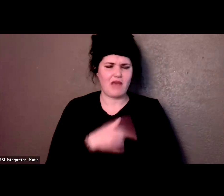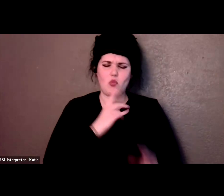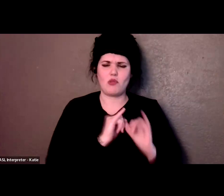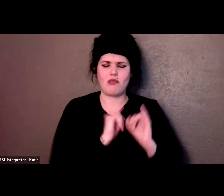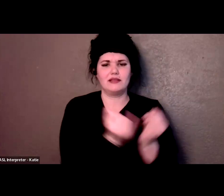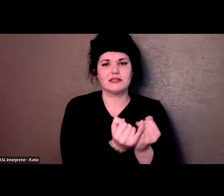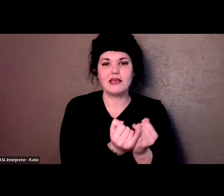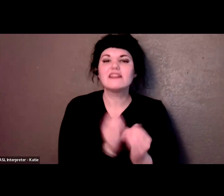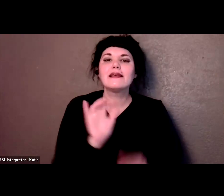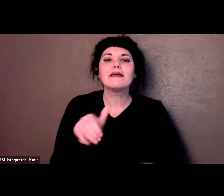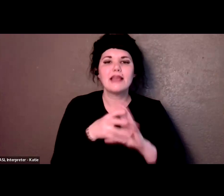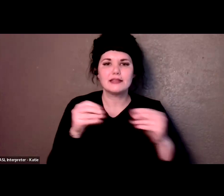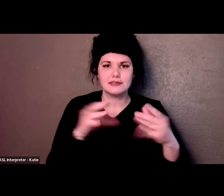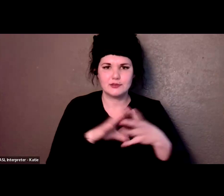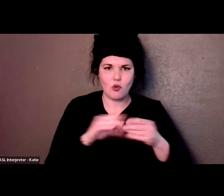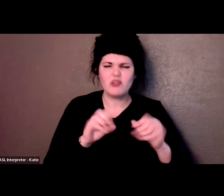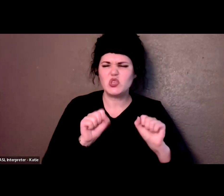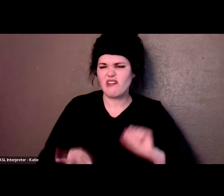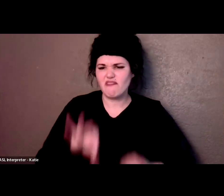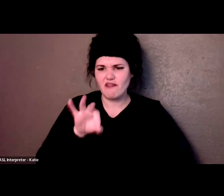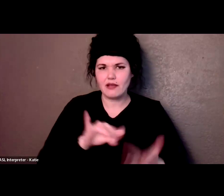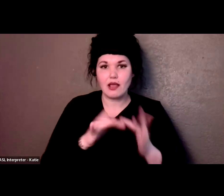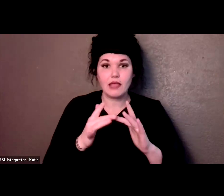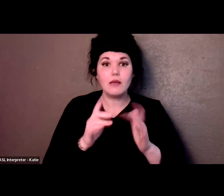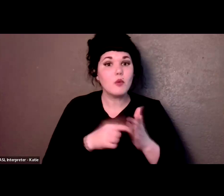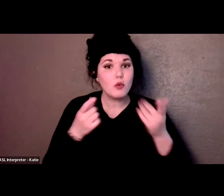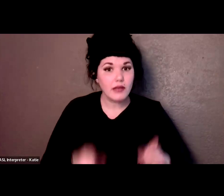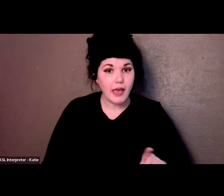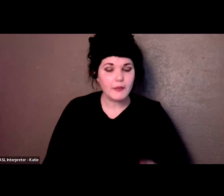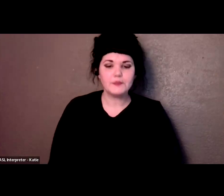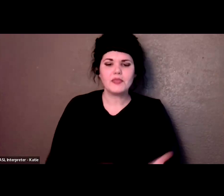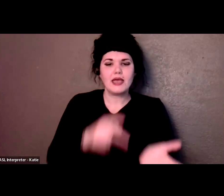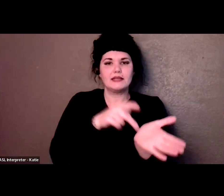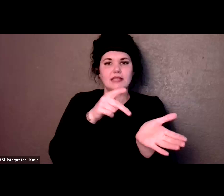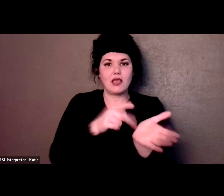but it basically boils down to a psychiatrist brought a voice hearer onto a radio show and